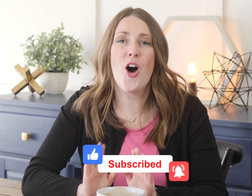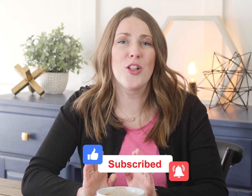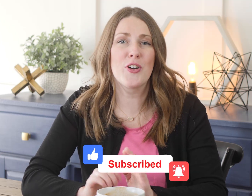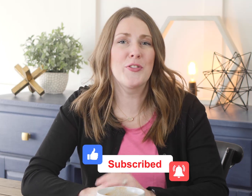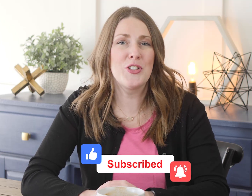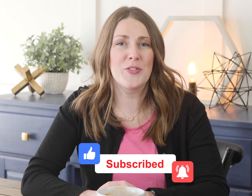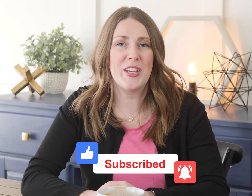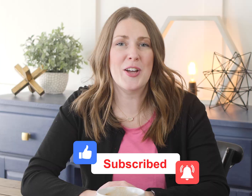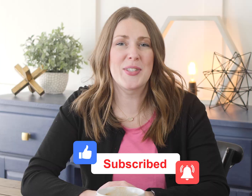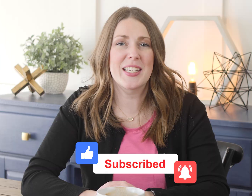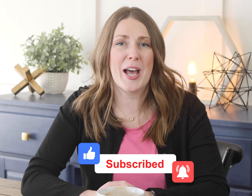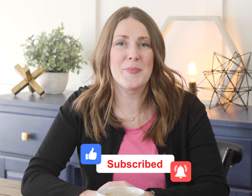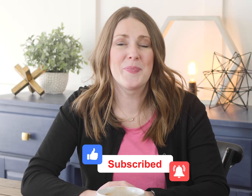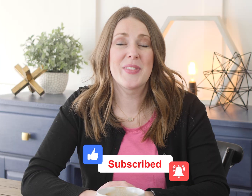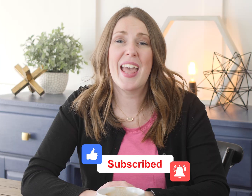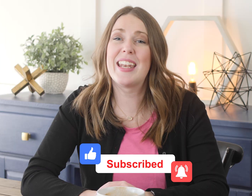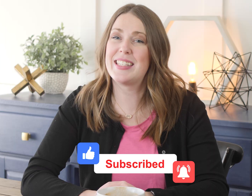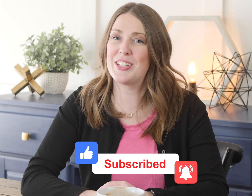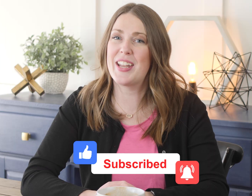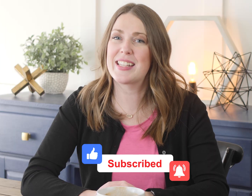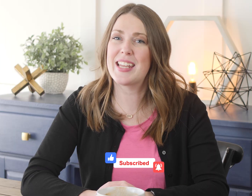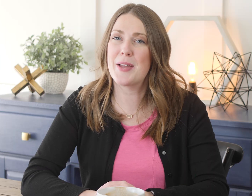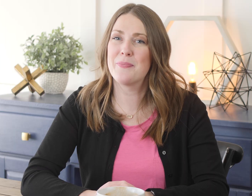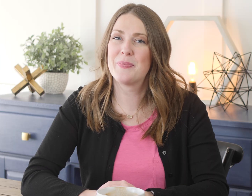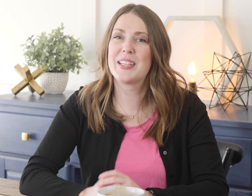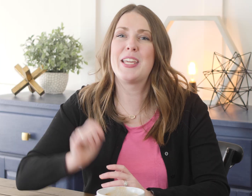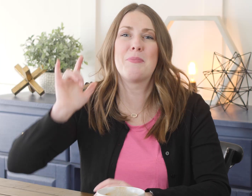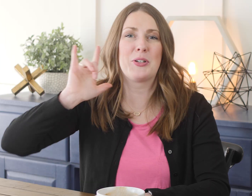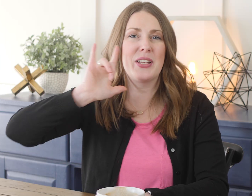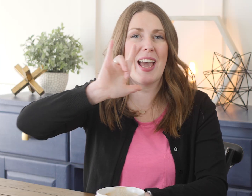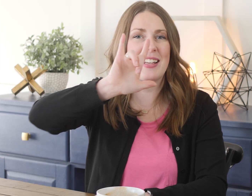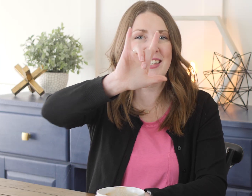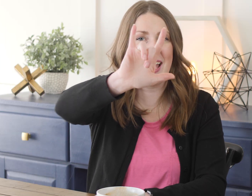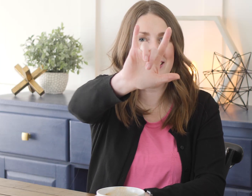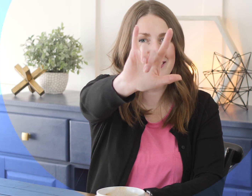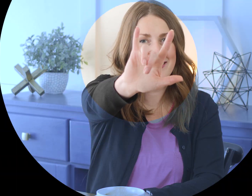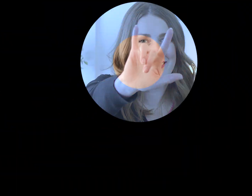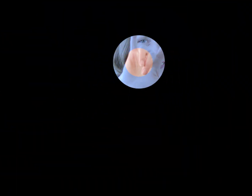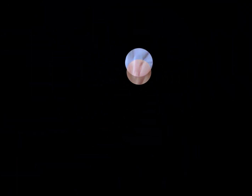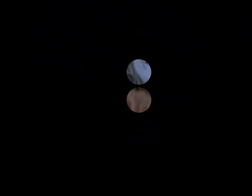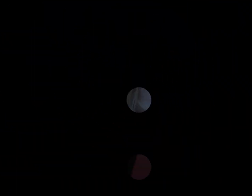all of our future videos to come and until next time keep learning how to sign 🤟🏼